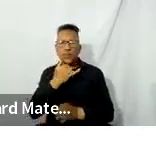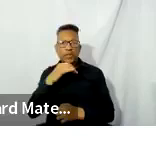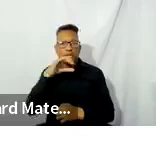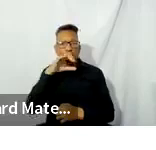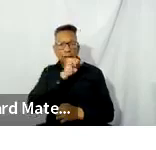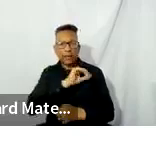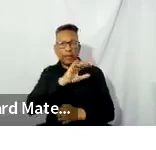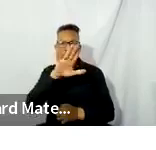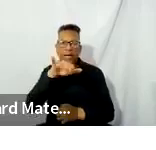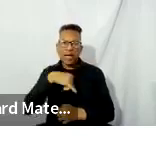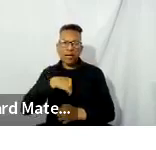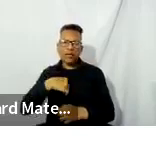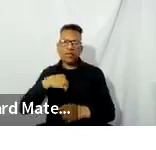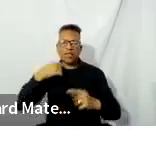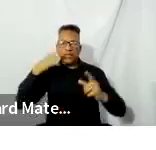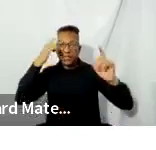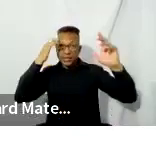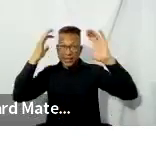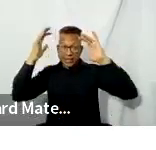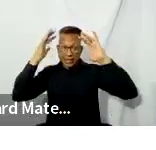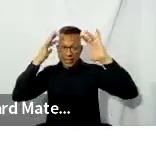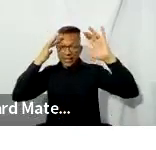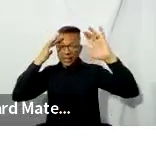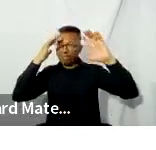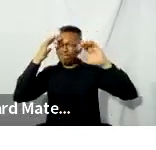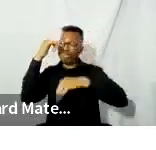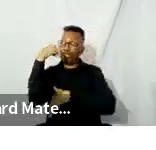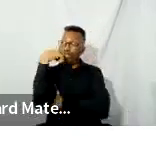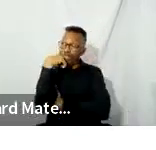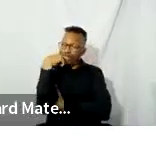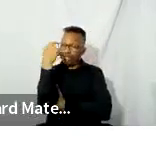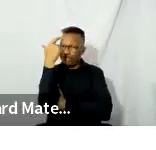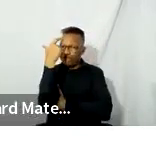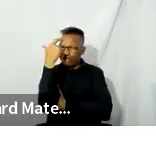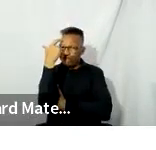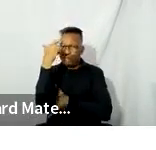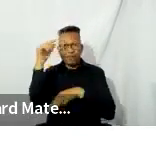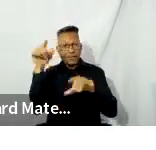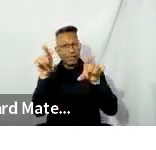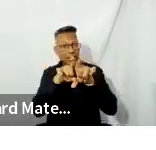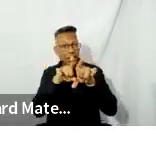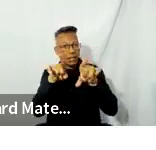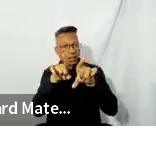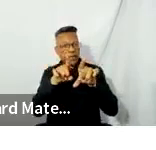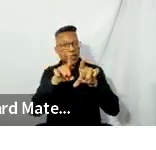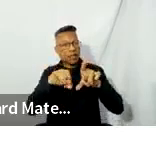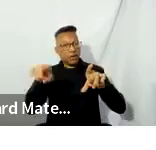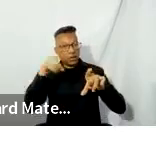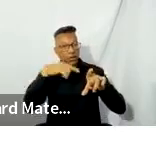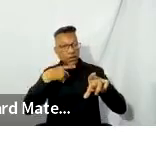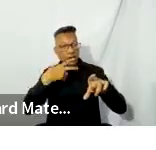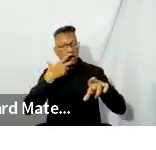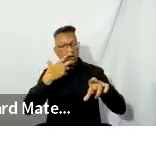about. But my own consideration consideration and examination of of of all of